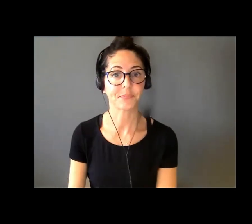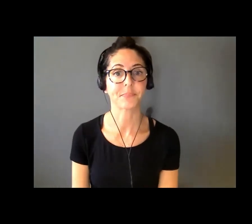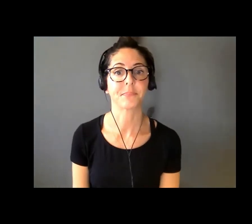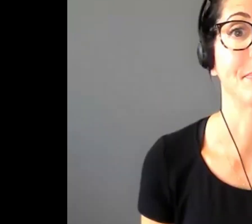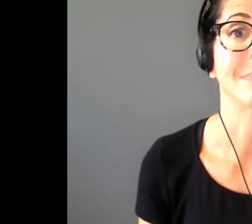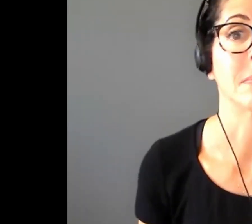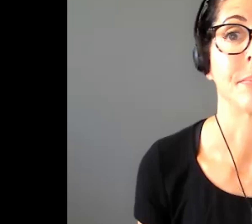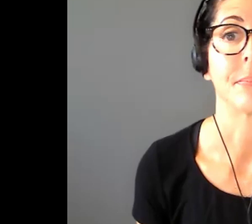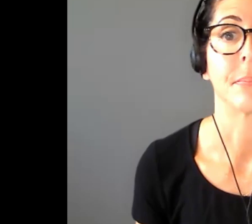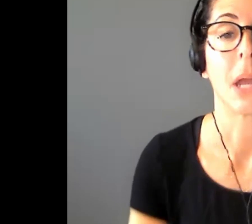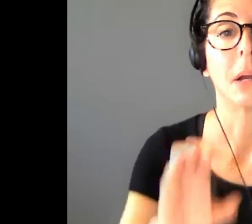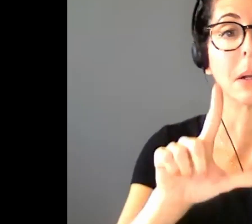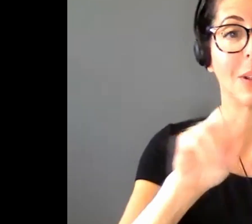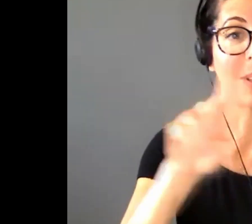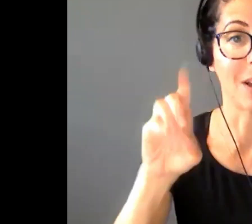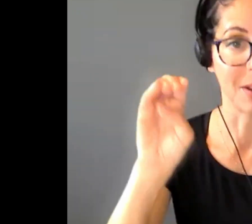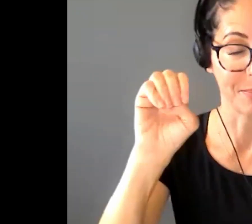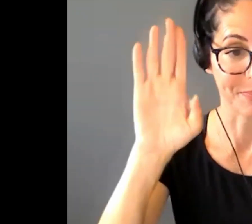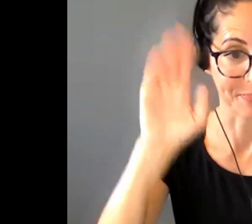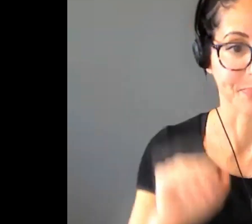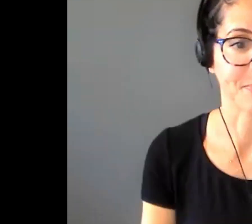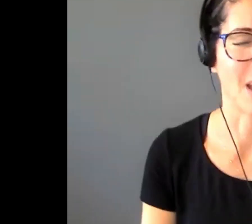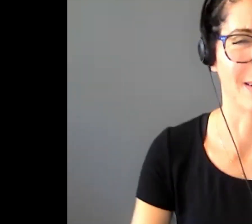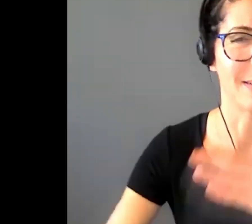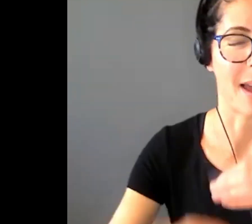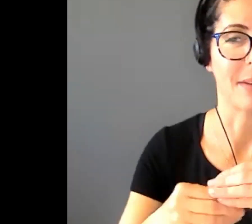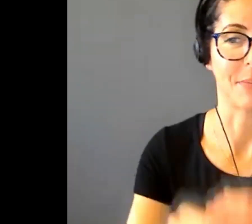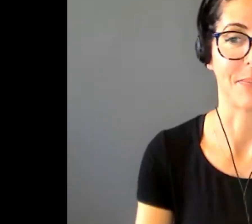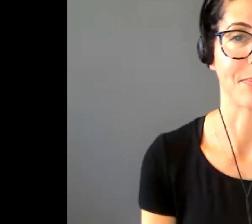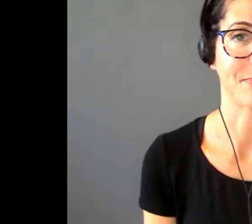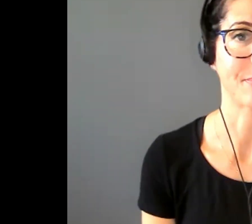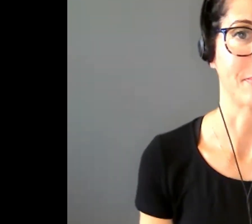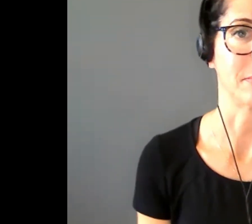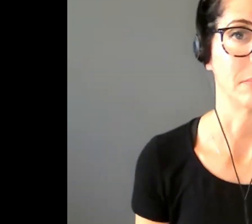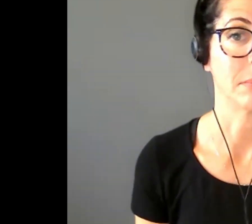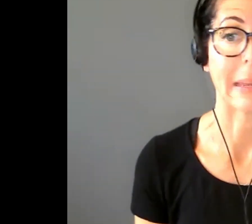build on what Evelyn was saying, I think it – for me if you asked me what is priority,